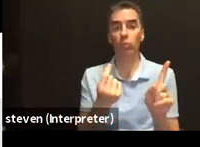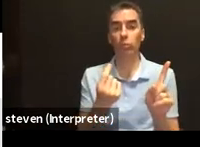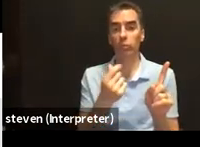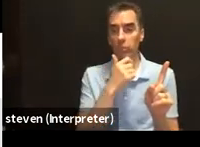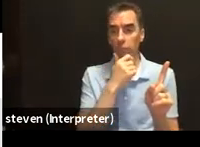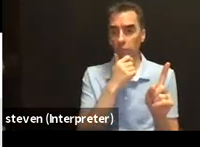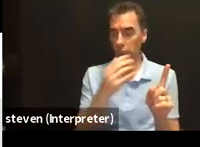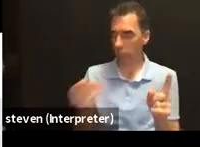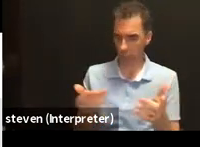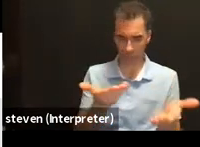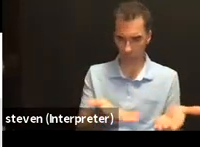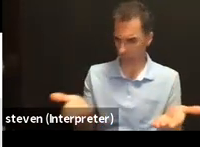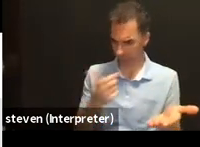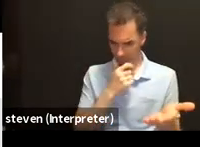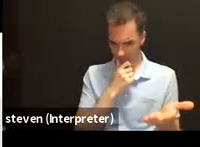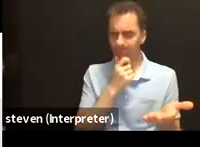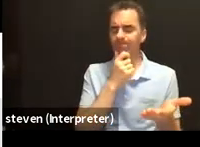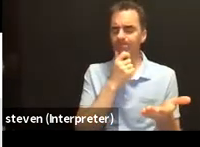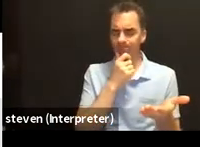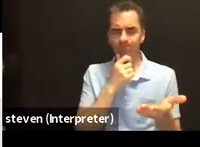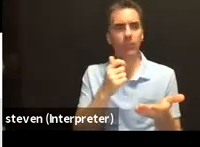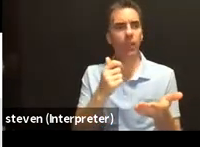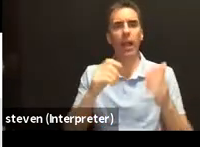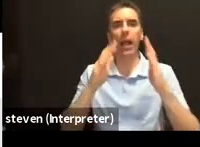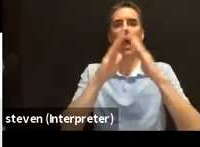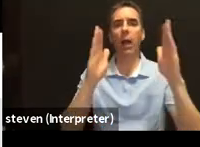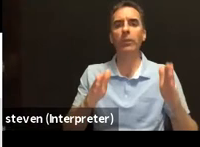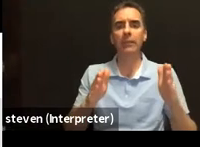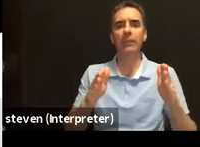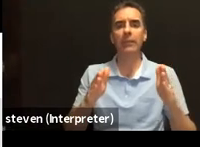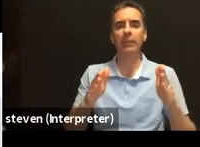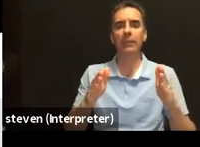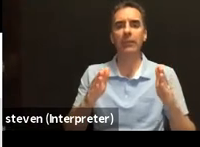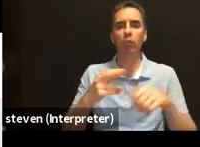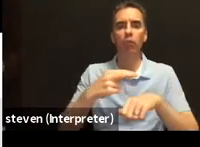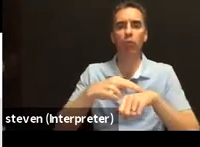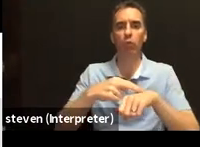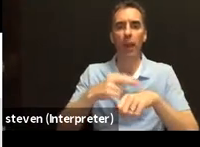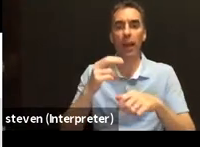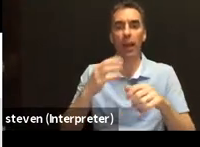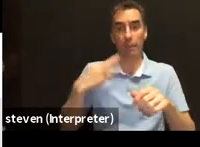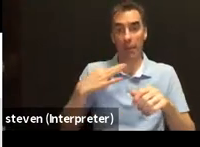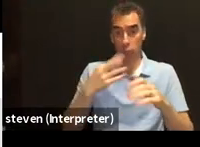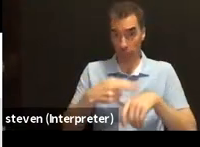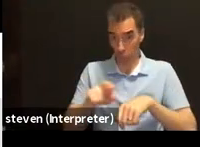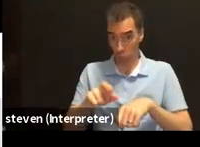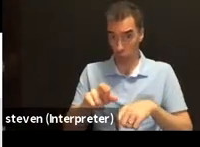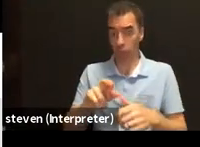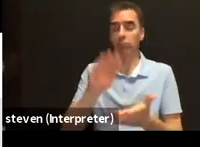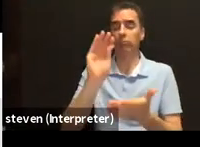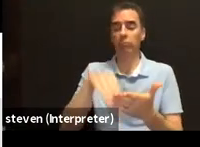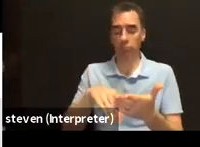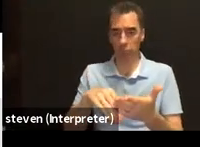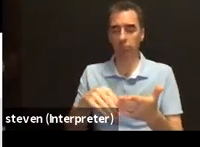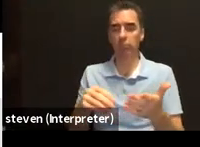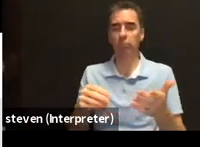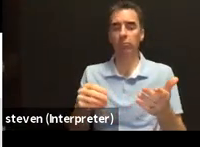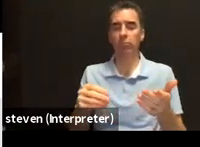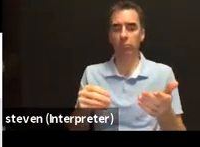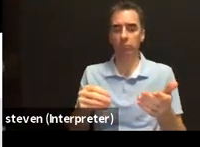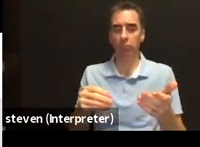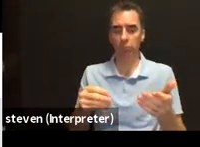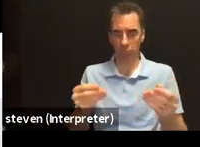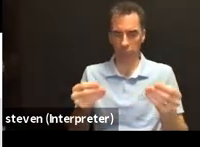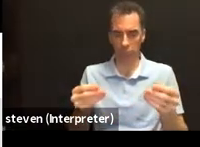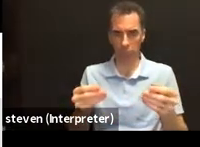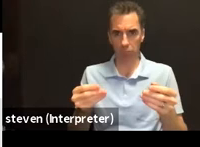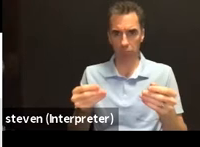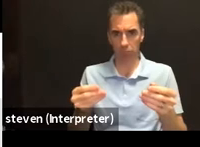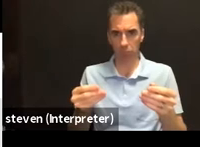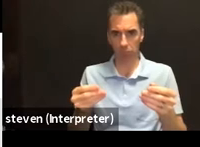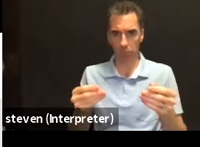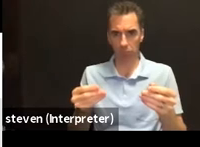maria.rodriguez: That they submit a housing application referral when they do that or housing Masha, which is total here. I was scared. She looks at the application and also identifies or housing stock within the continuum of care.